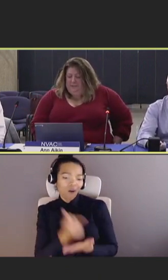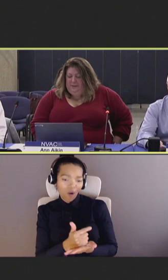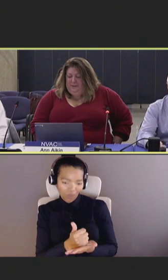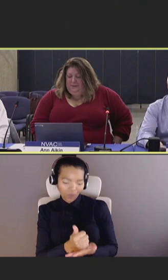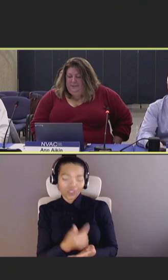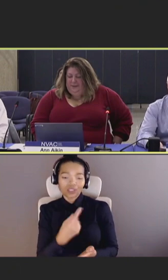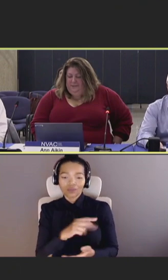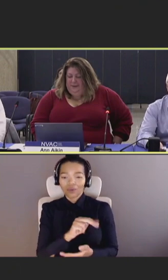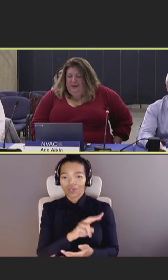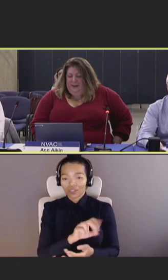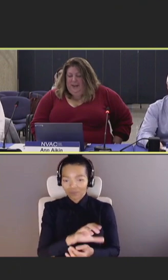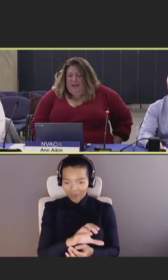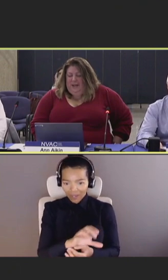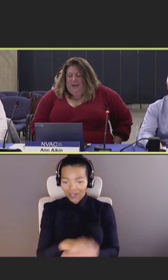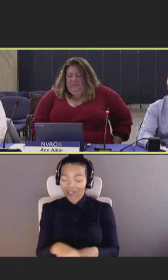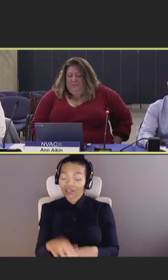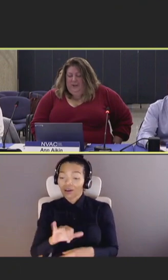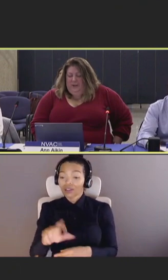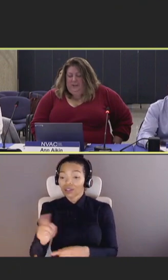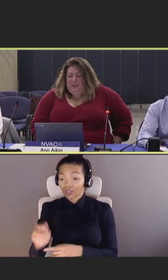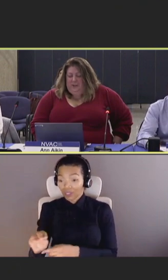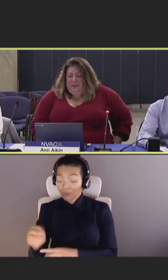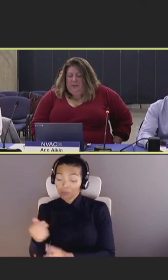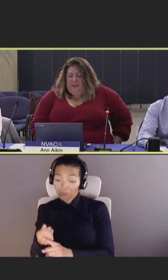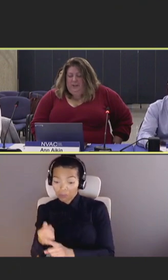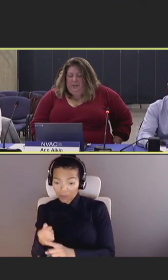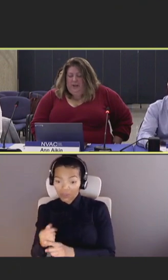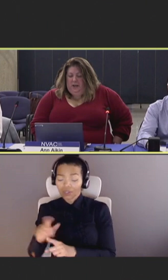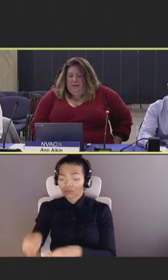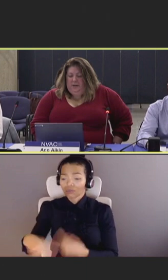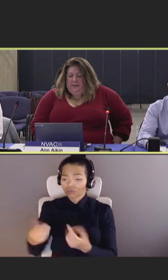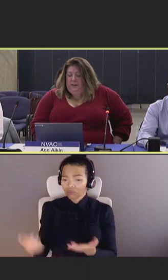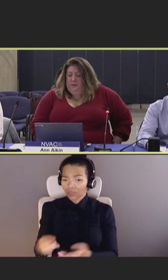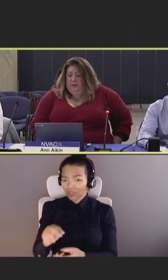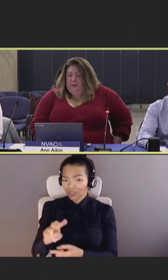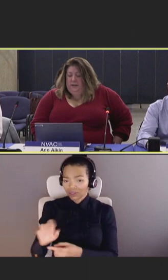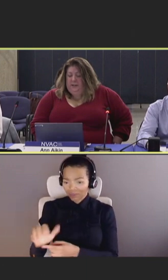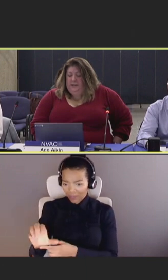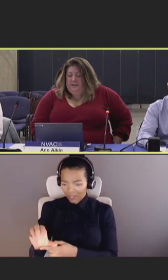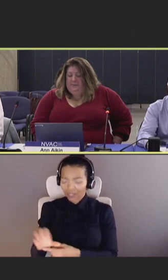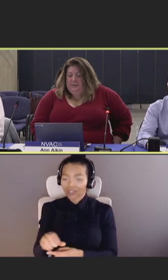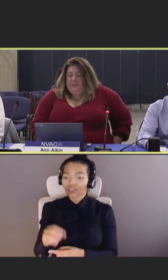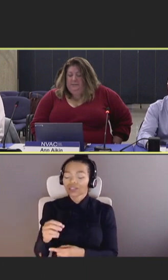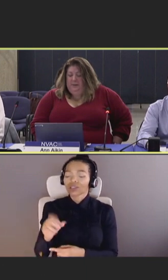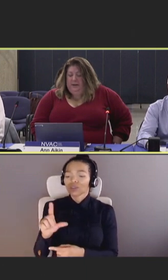definitely been in NVAC. And she has two decades of experience in public health,